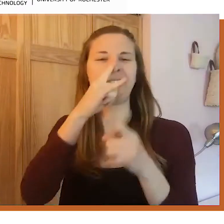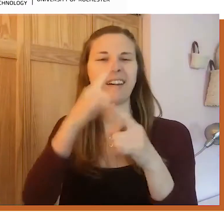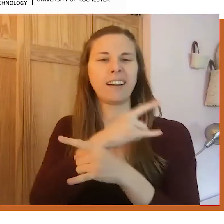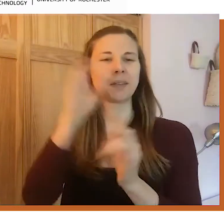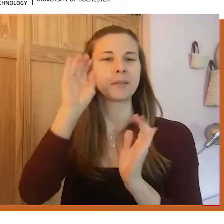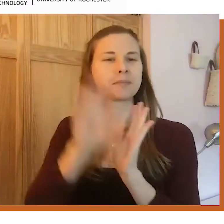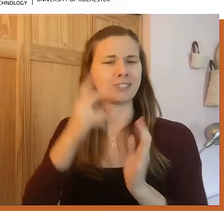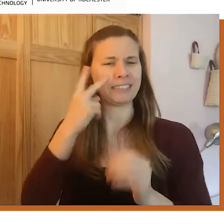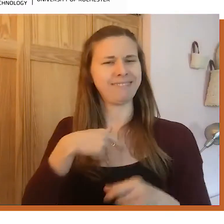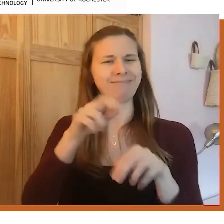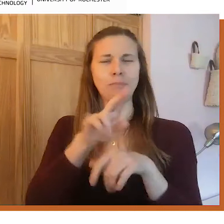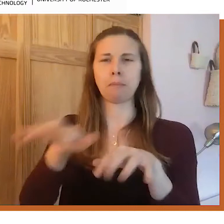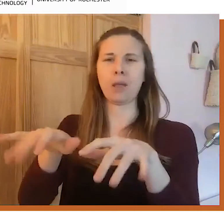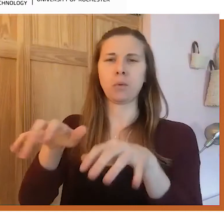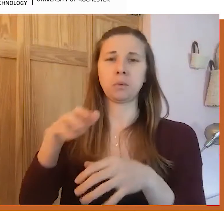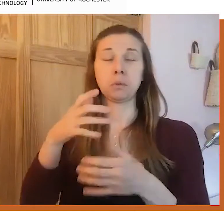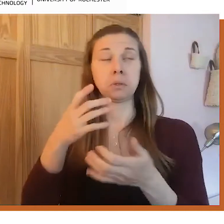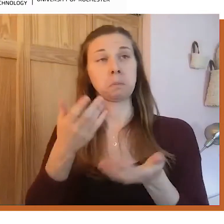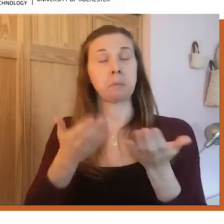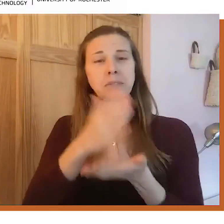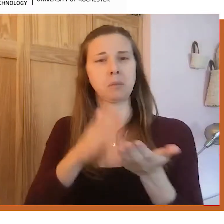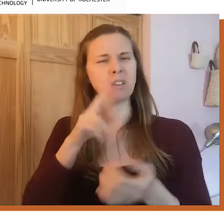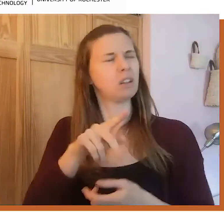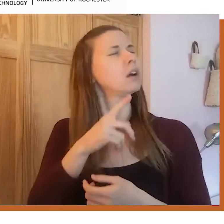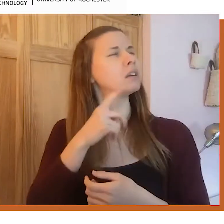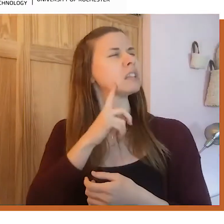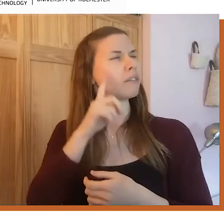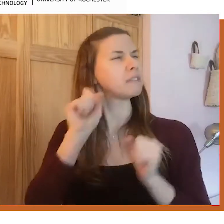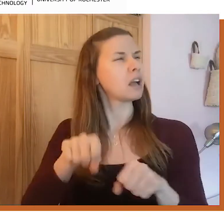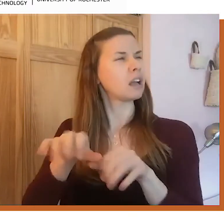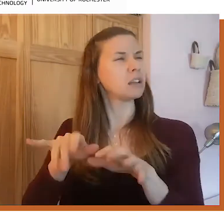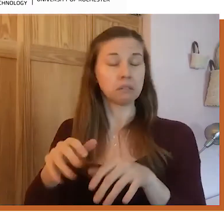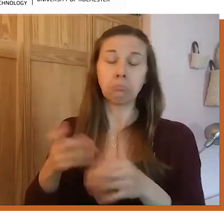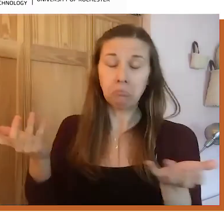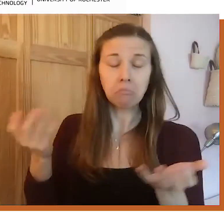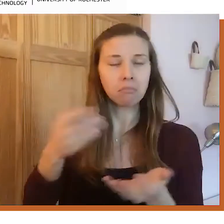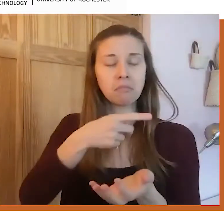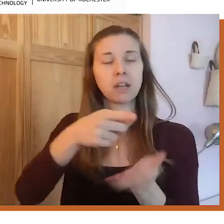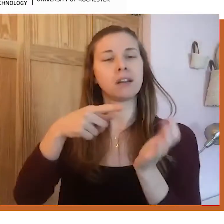This is kind of an ironic picture because I'm sitting at a piano and people think Deaf people can't play a piano, of course,